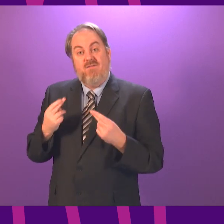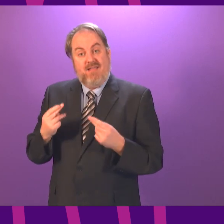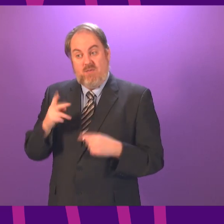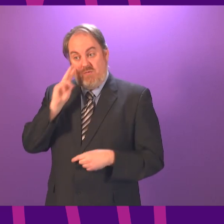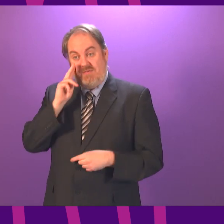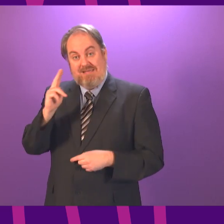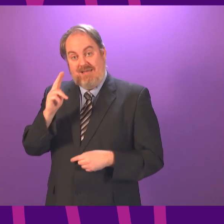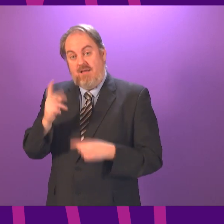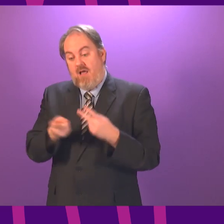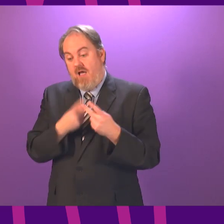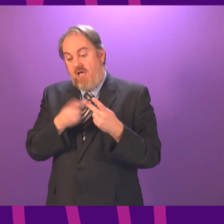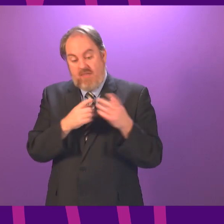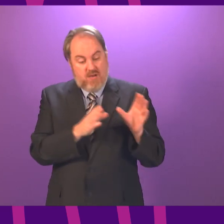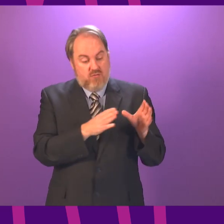in all other parts of the UK. We will have to wait to see the figures.